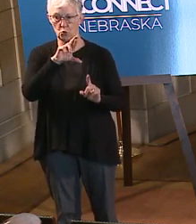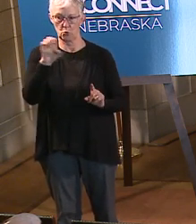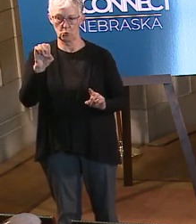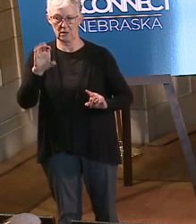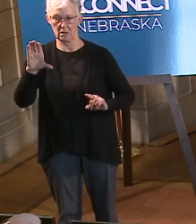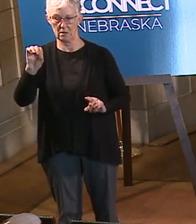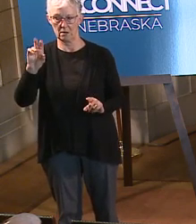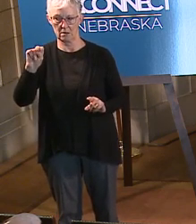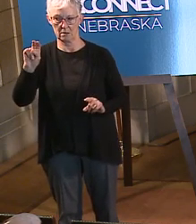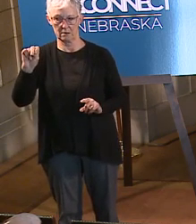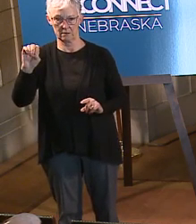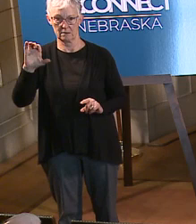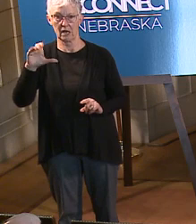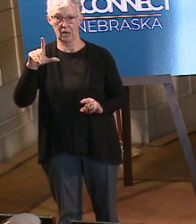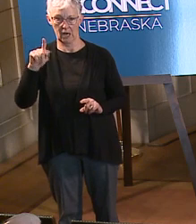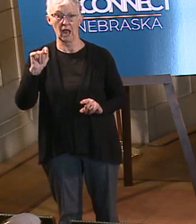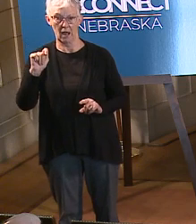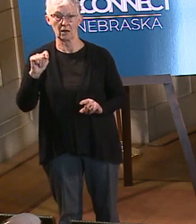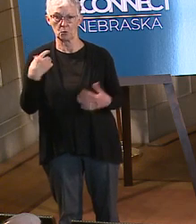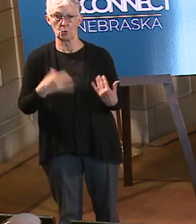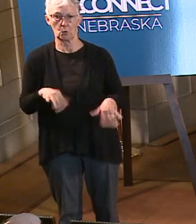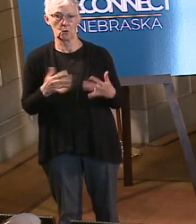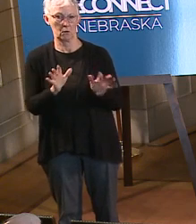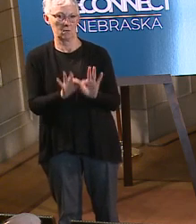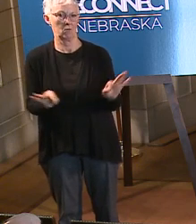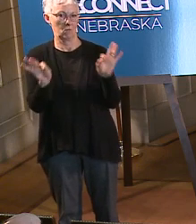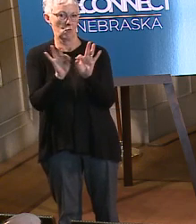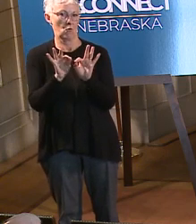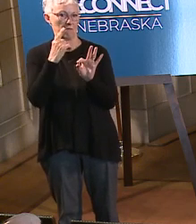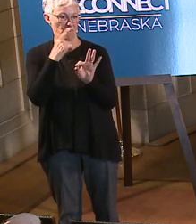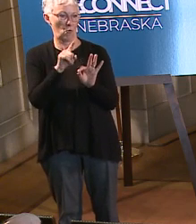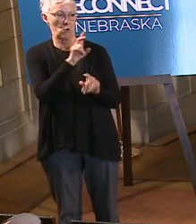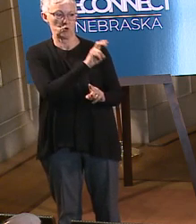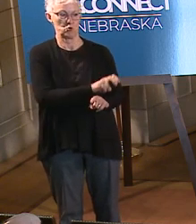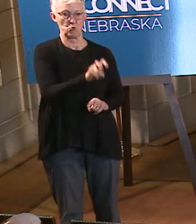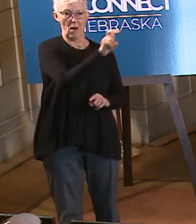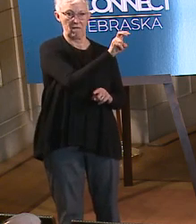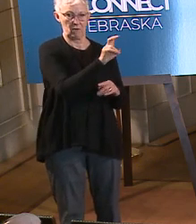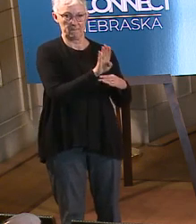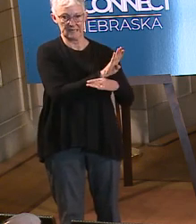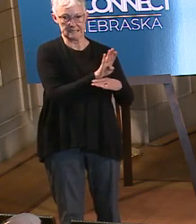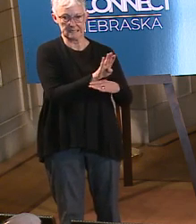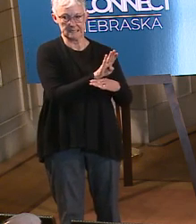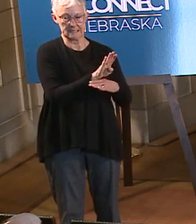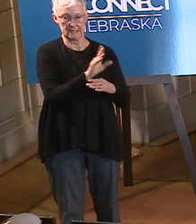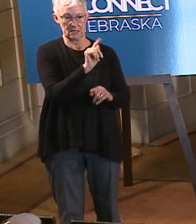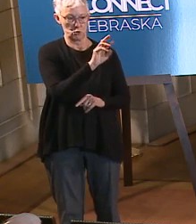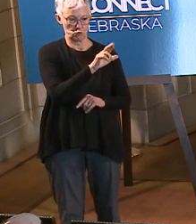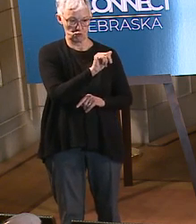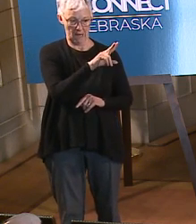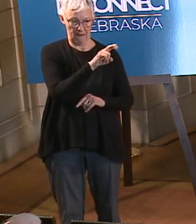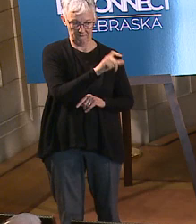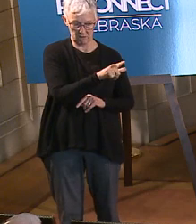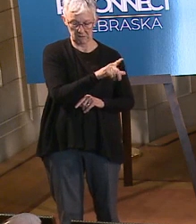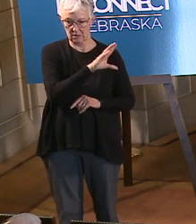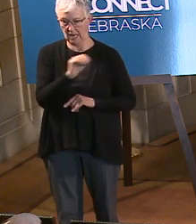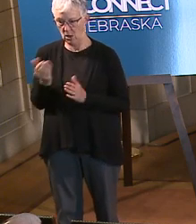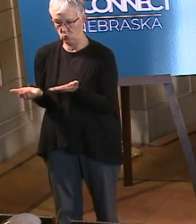GOOD MORNING, EVERYBODY. IT DIDN'T TAKE ME A LONG TIME TO REALIZE THE WORD RECONNECT HAS